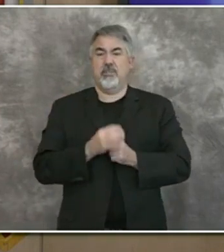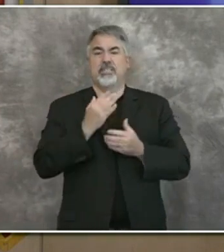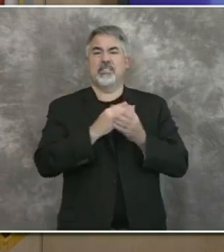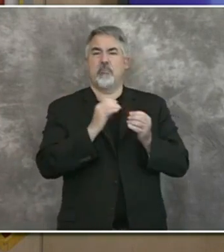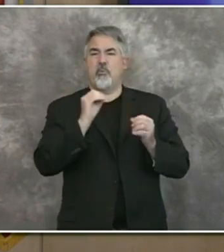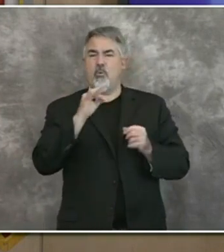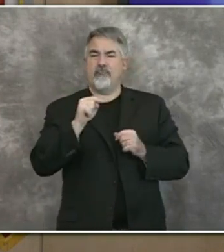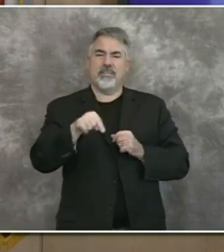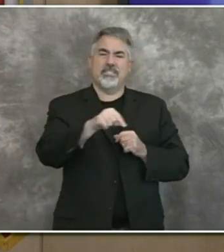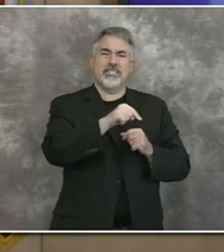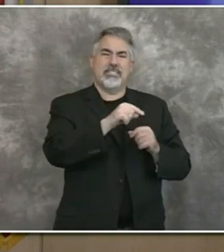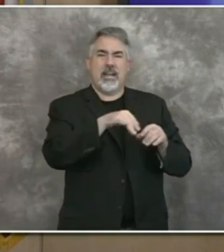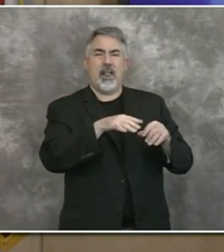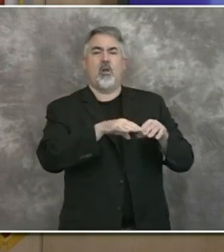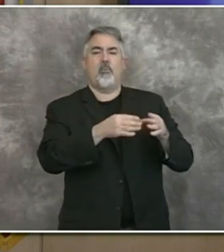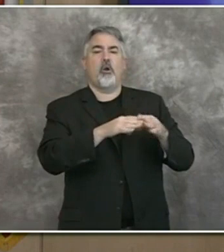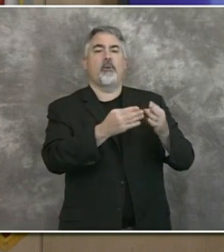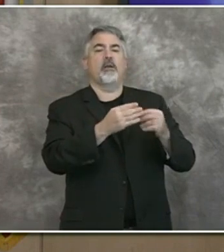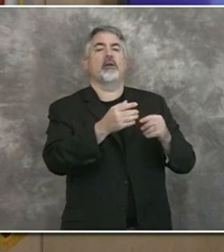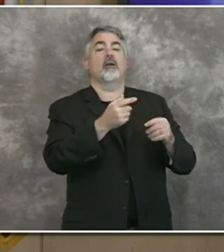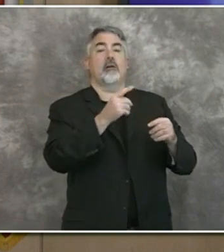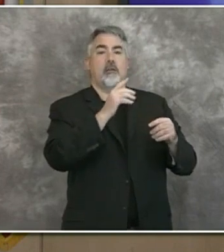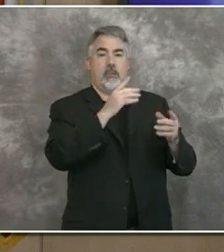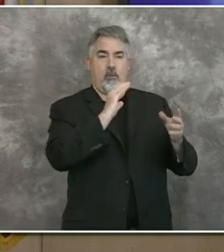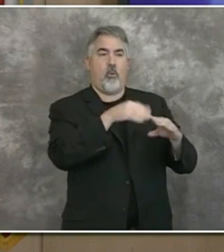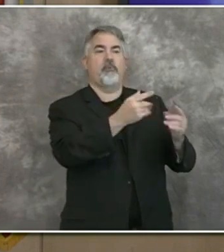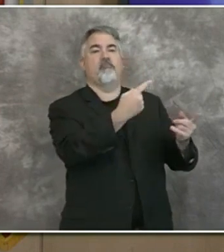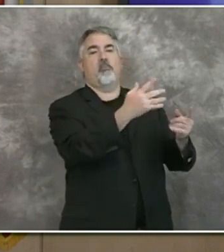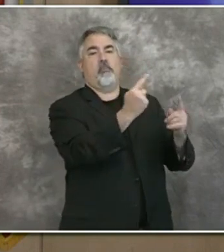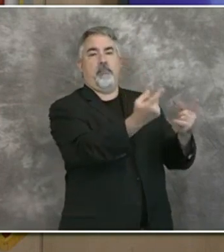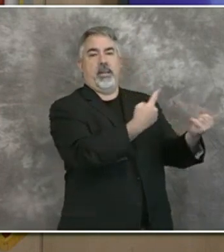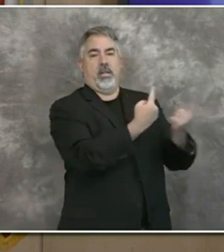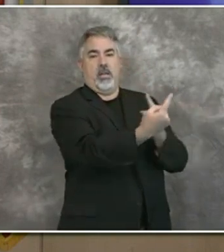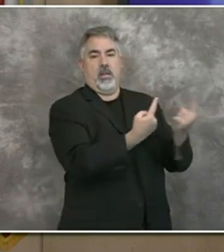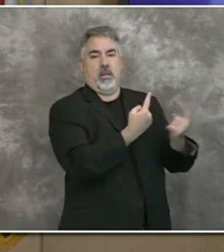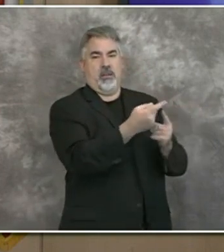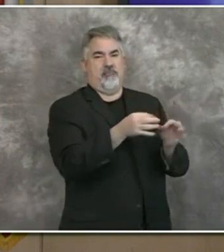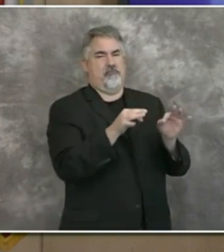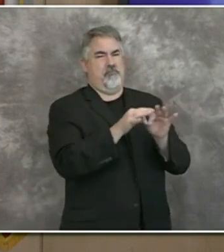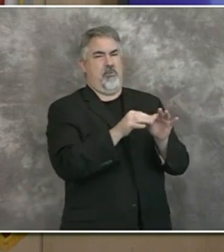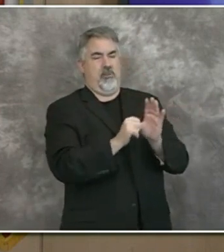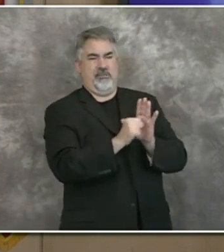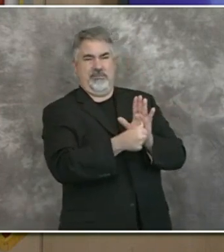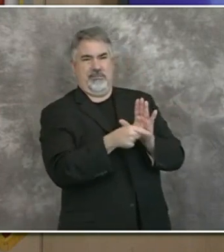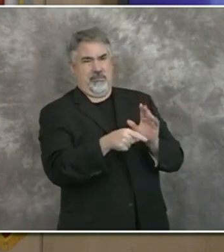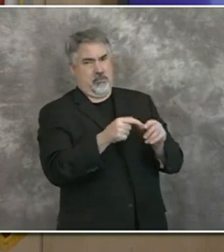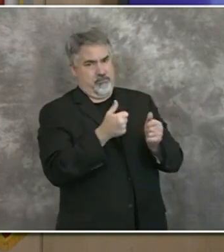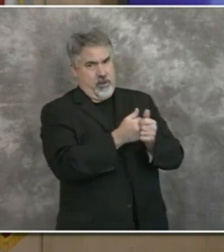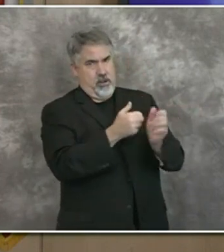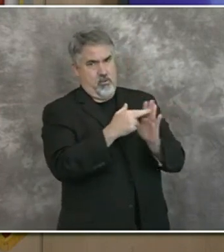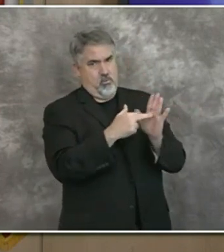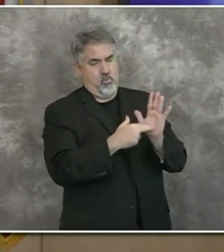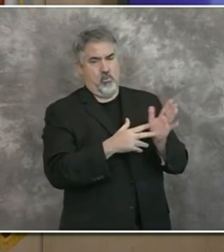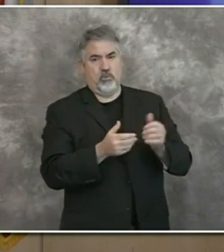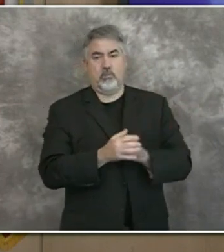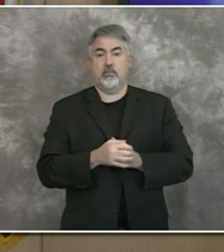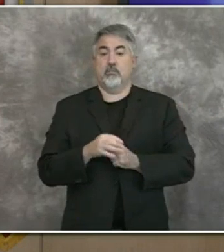AS WE CONTINUE TO FUNCTION IN A REGULAR MANNER. THE OPENING OF SOME OFFICES TO THE PUBLIC IS AN IMPORTANT STEP AND OUR